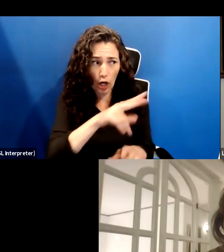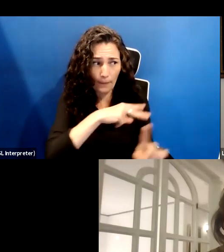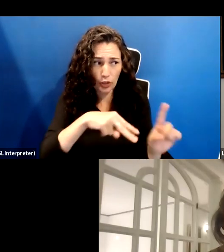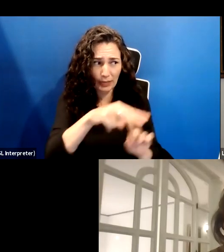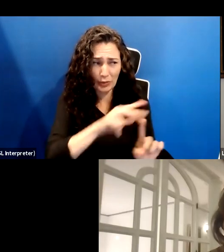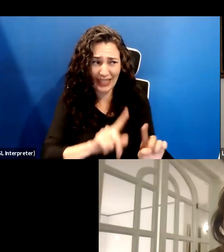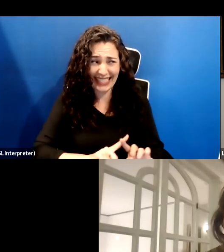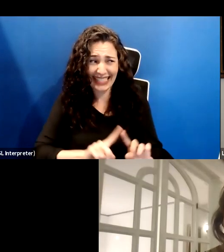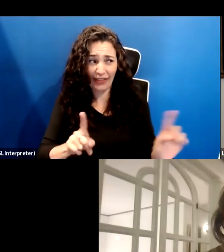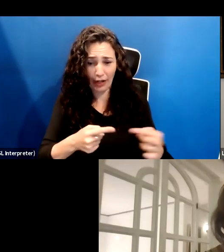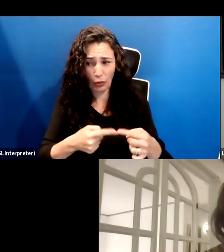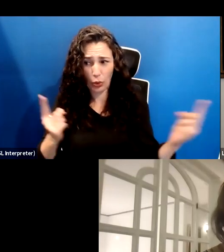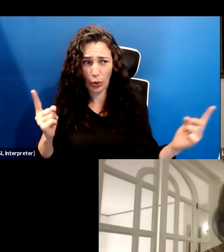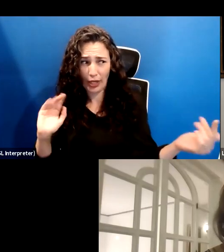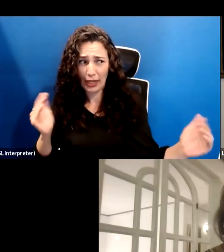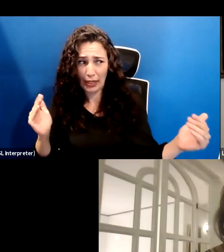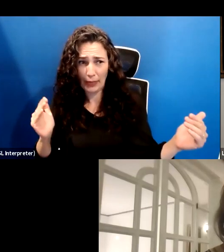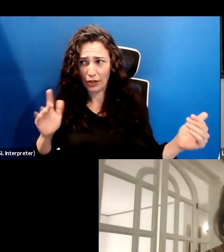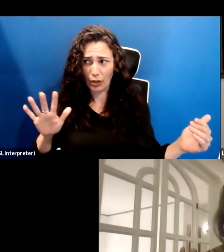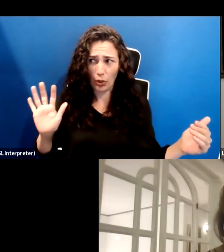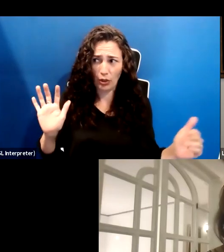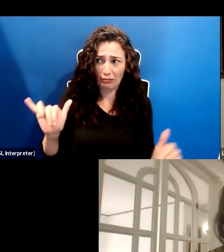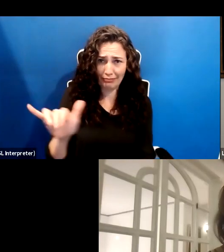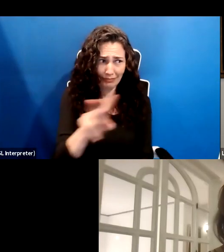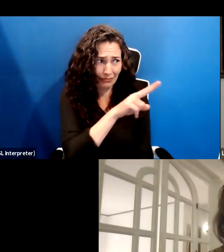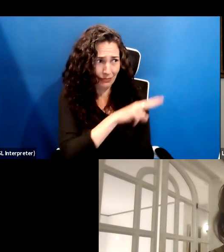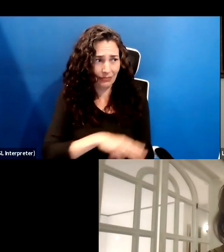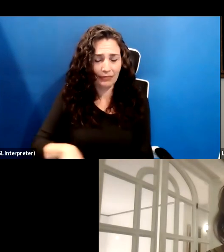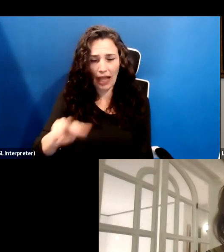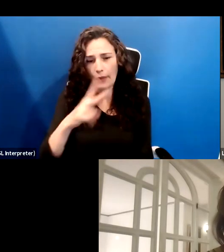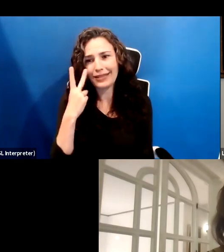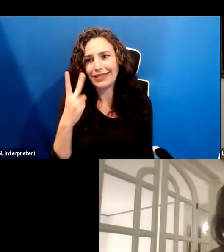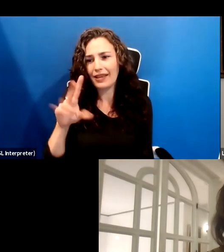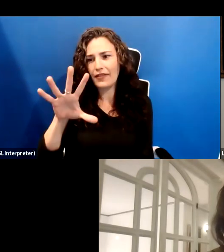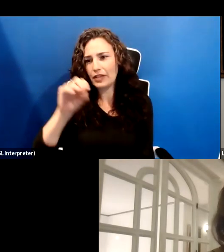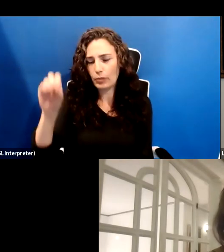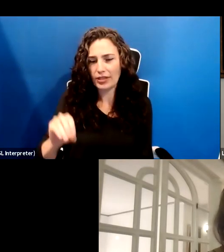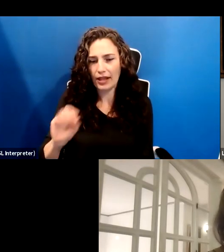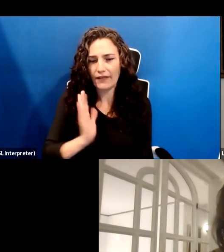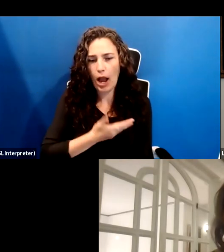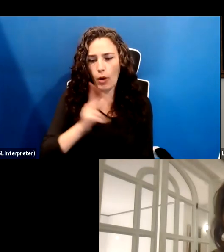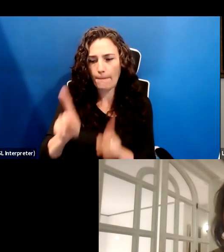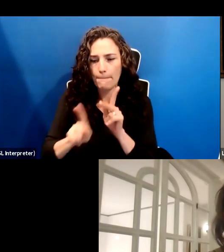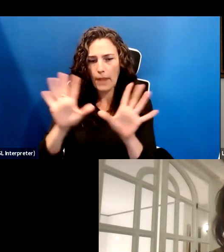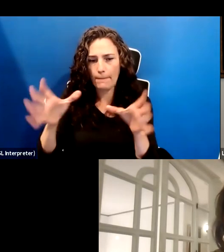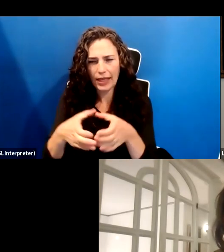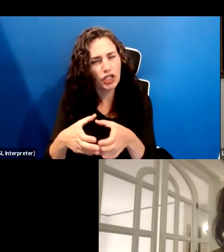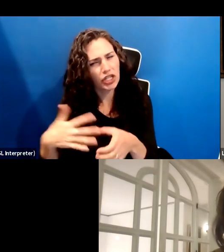And look at 50% of our population, right? I think that those ideas and really understanding